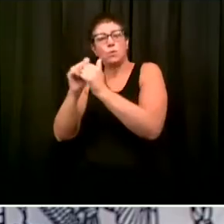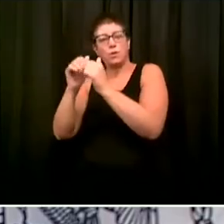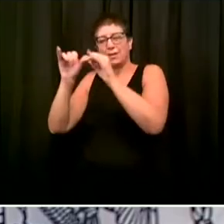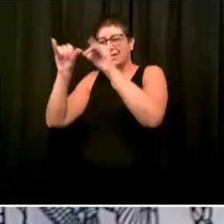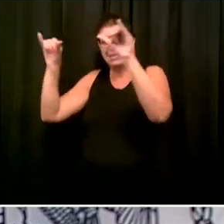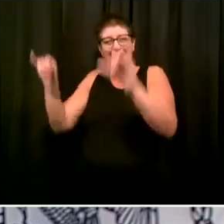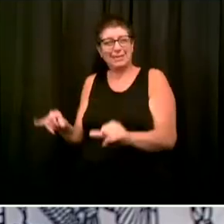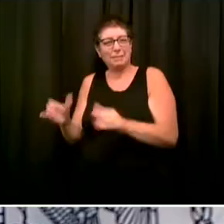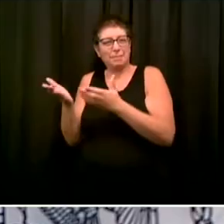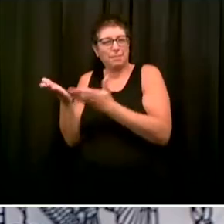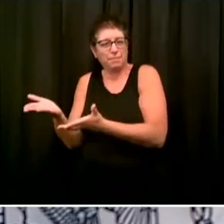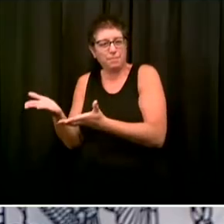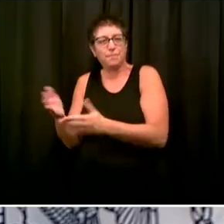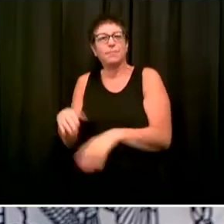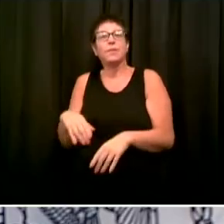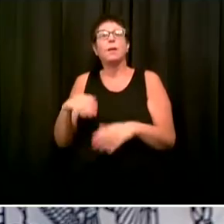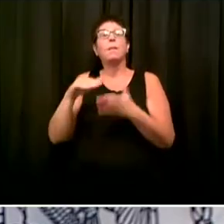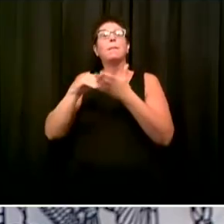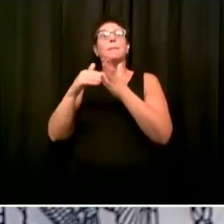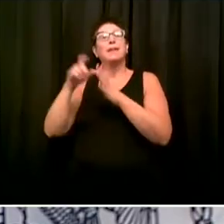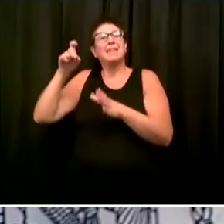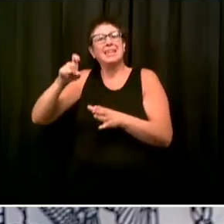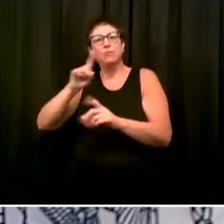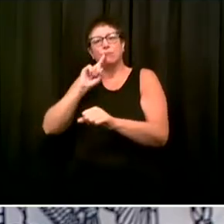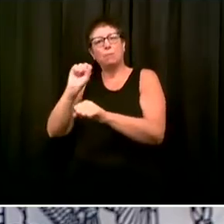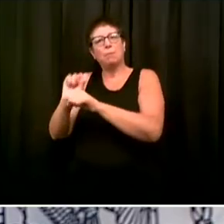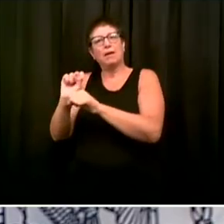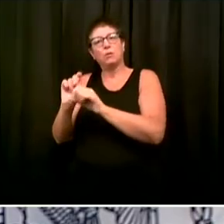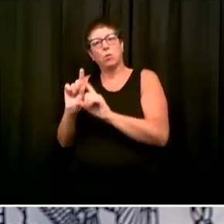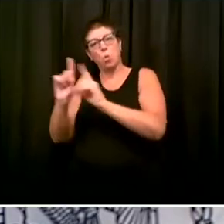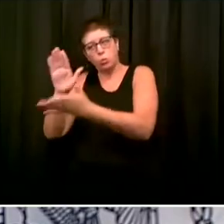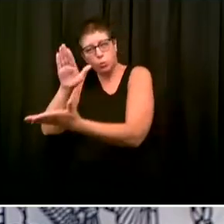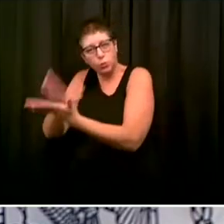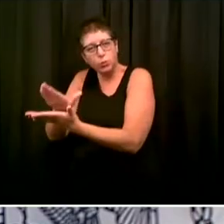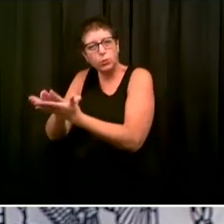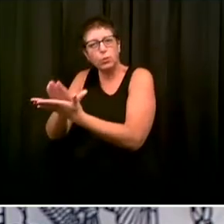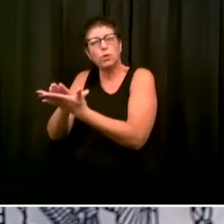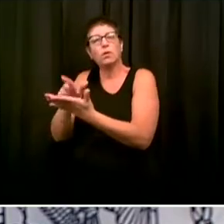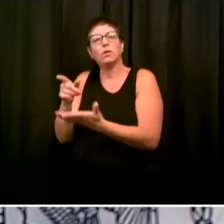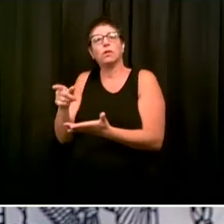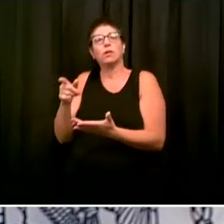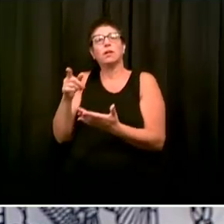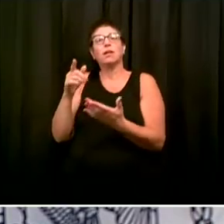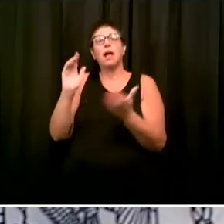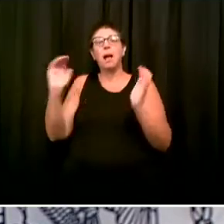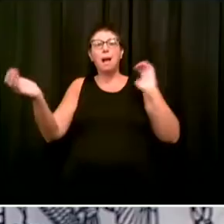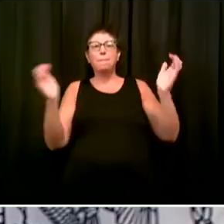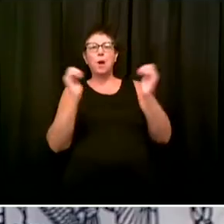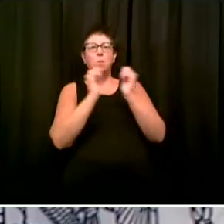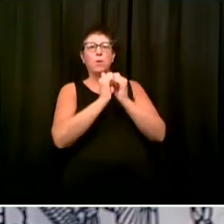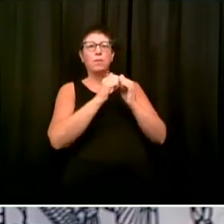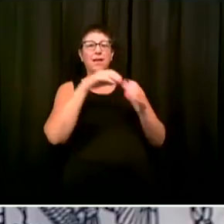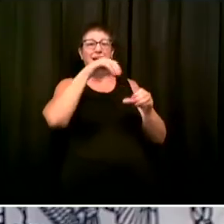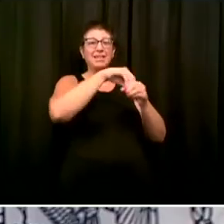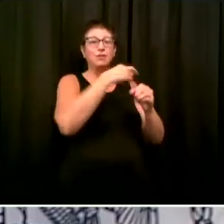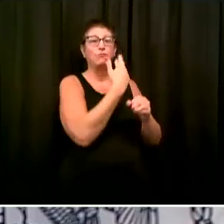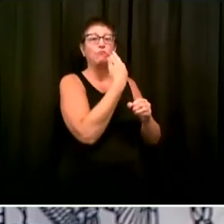AN IMPERATIVE TO GIVE KIDS THE BEST EDUCATION WE CAN. WE KNOW THAT MEANS HAVING SOME TIME IN PERSON